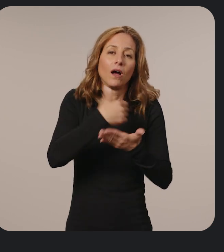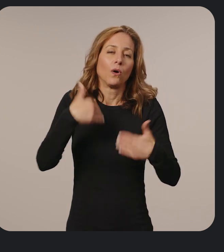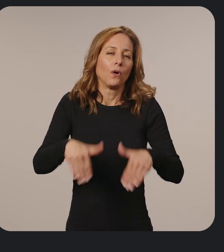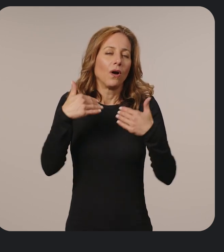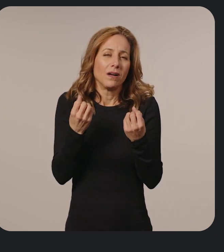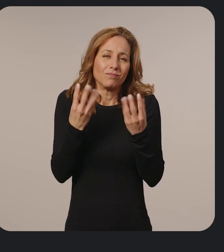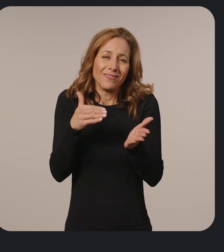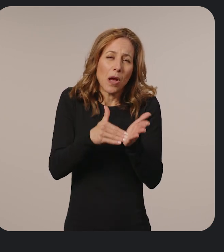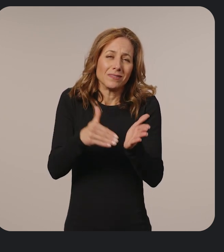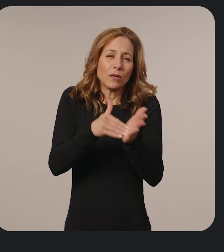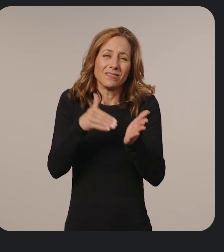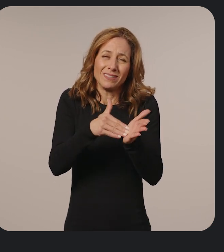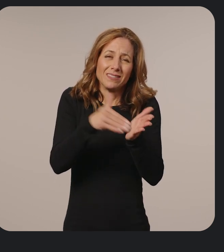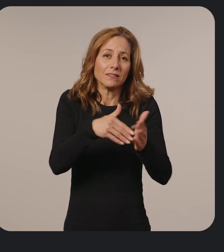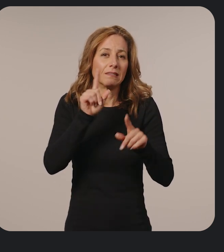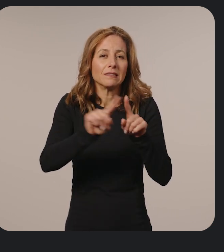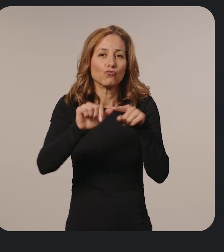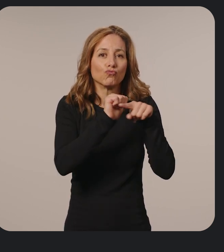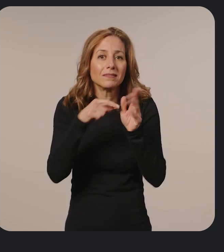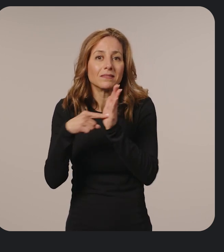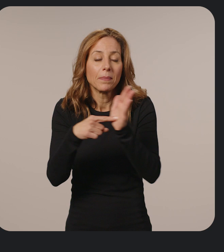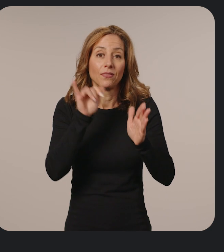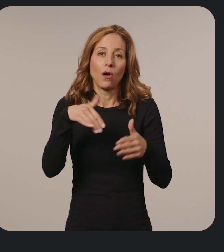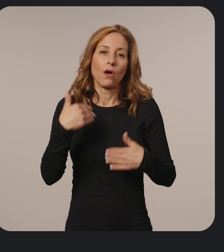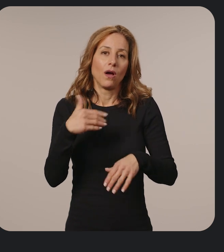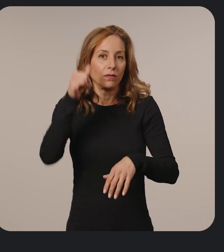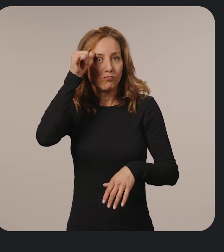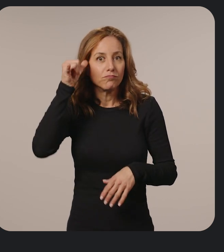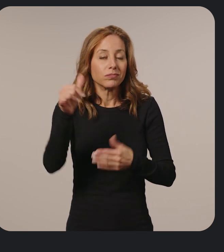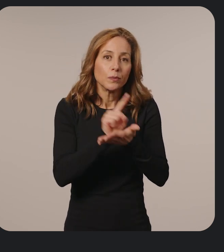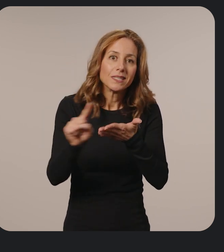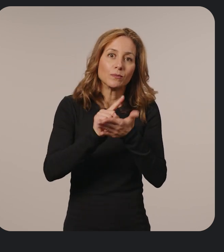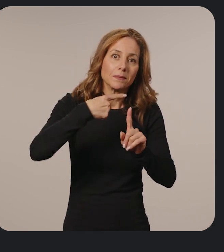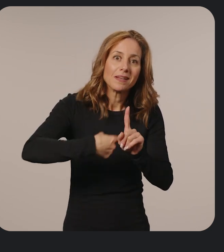or hundreds of thousands of training examples. And that could take weeks or months. But with LLMs no longer.